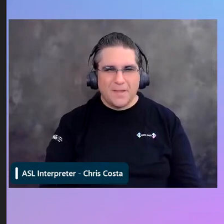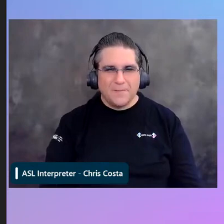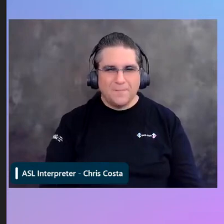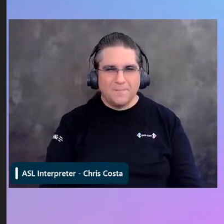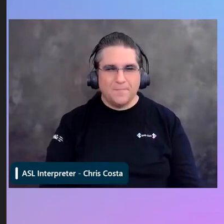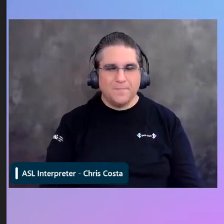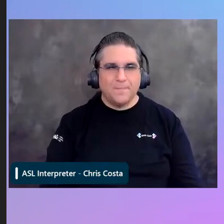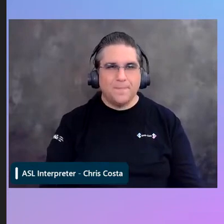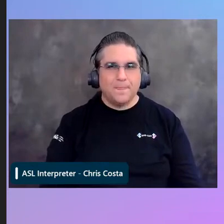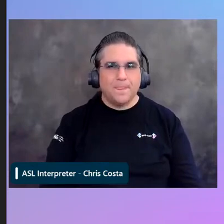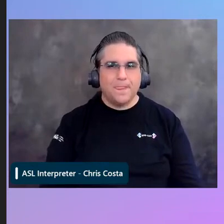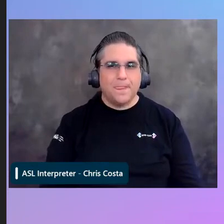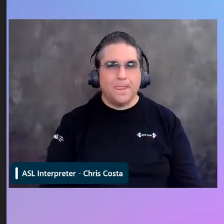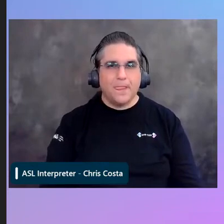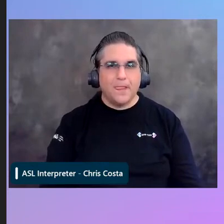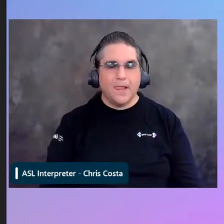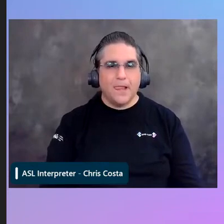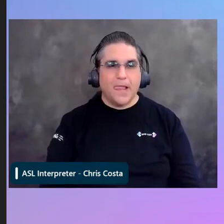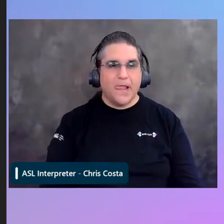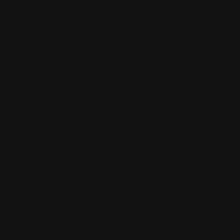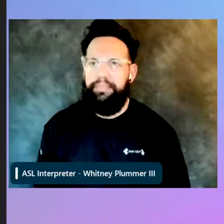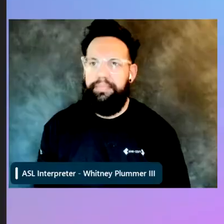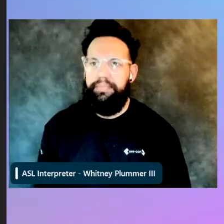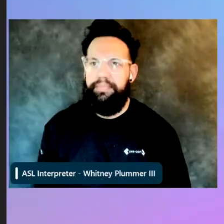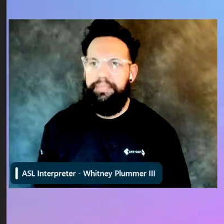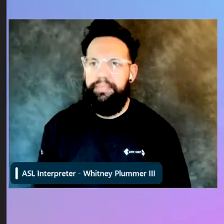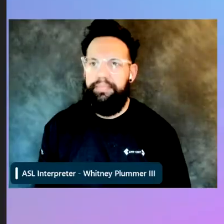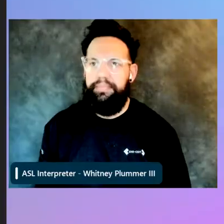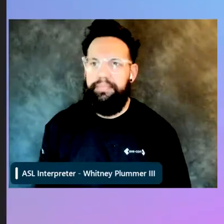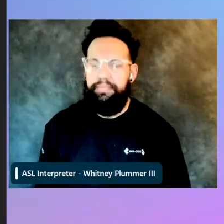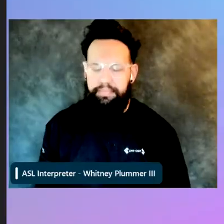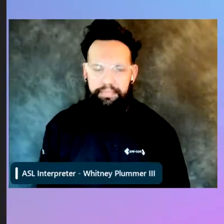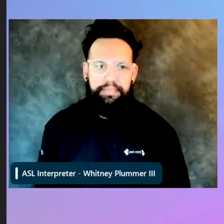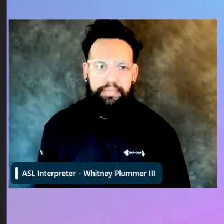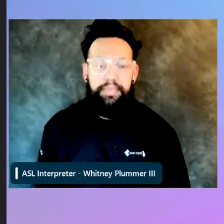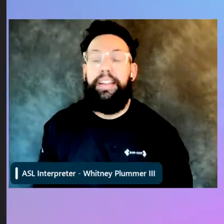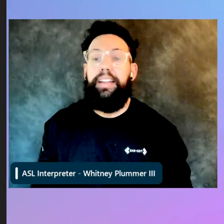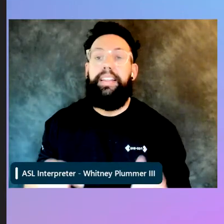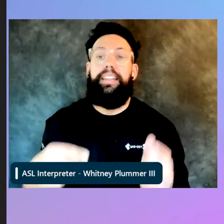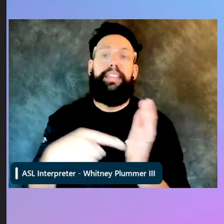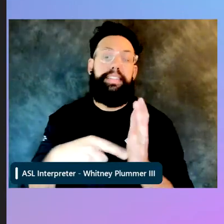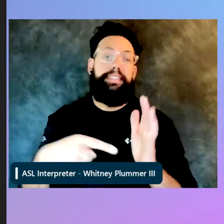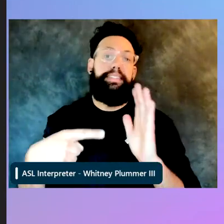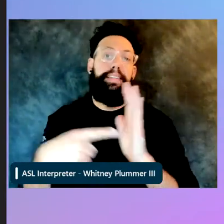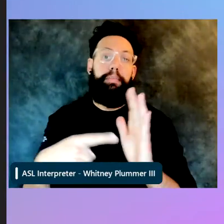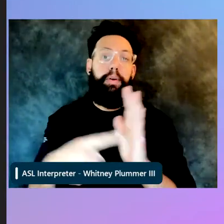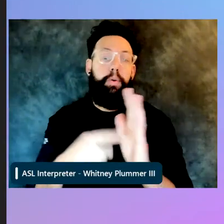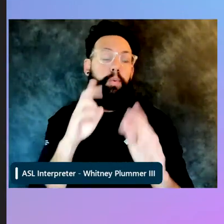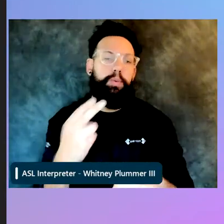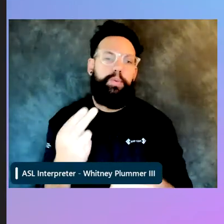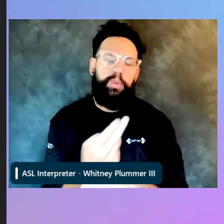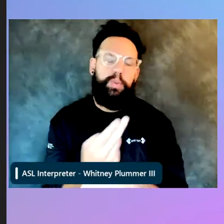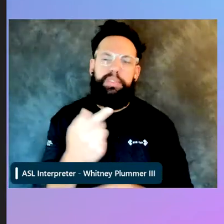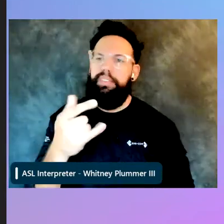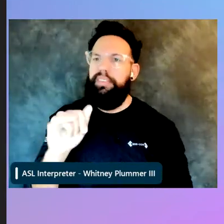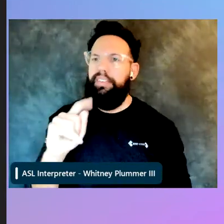and a browser on the right to showcase any changes we make. This demo will showcase using GitHub Copilot and GitHub